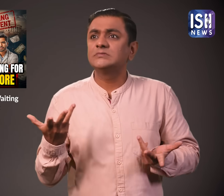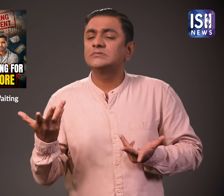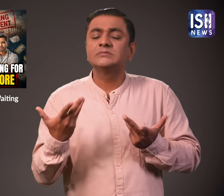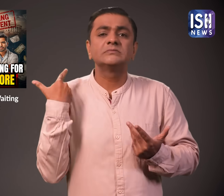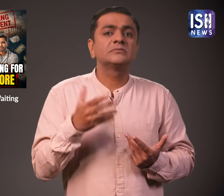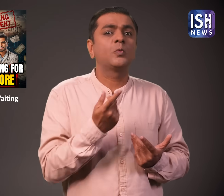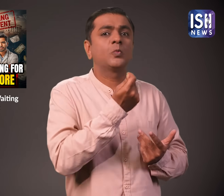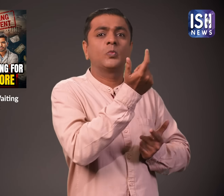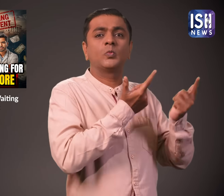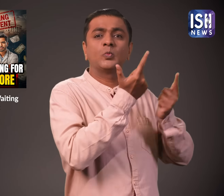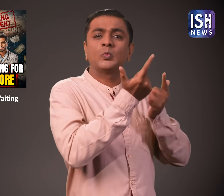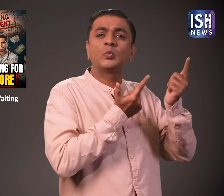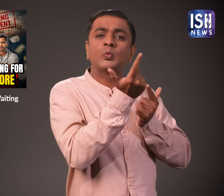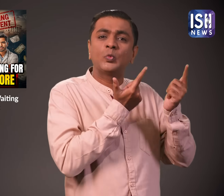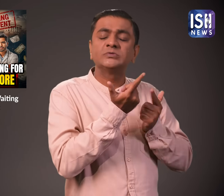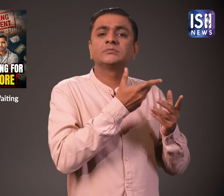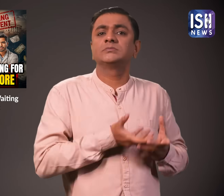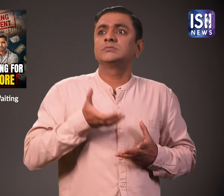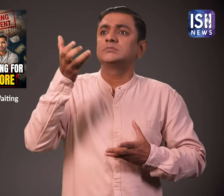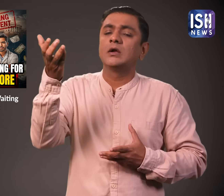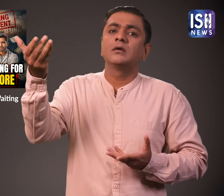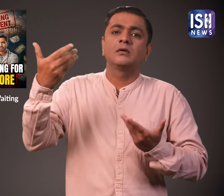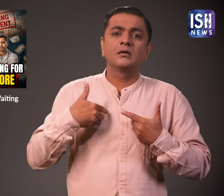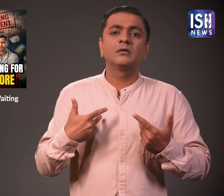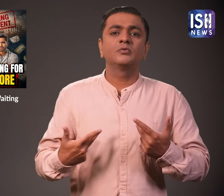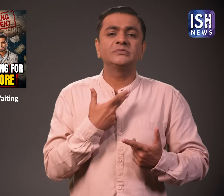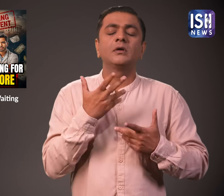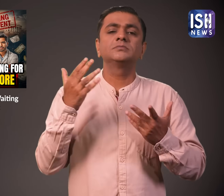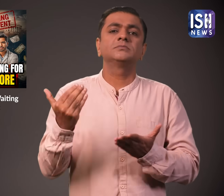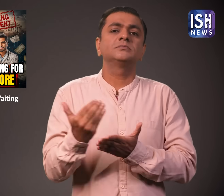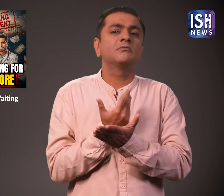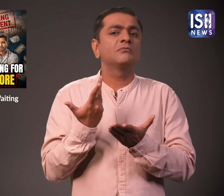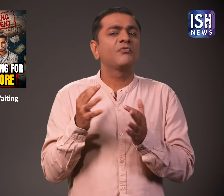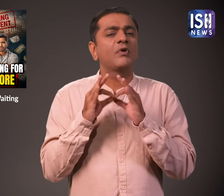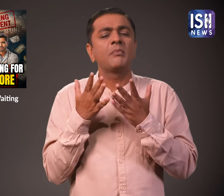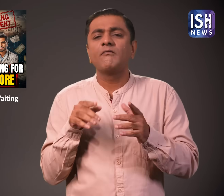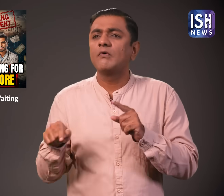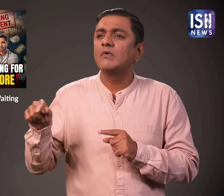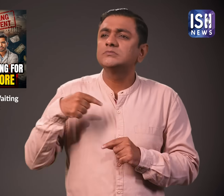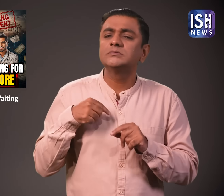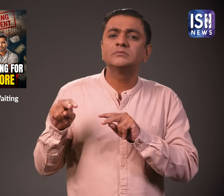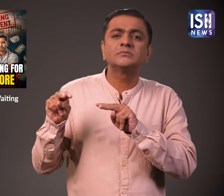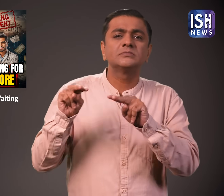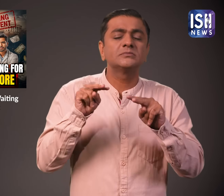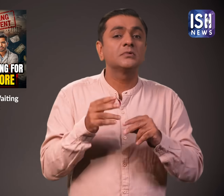Some patients are forced to take loans to get their treatment done.